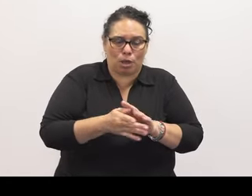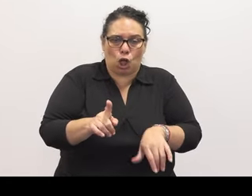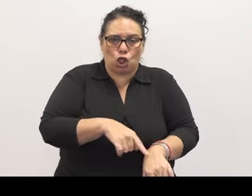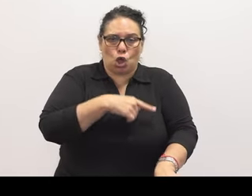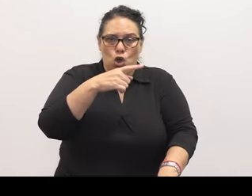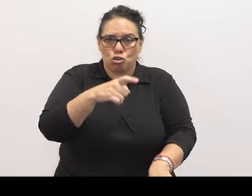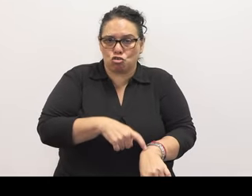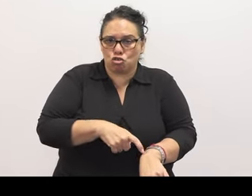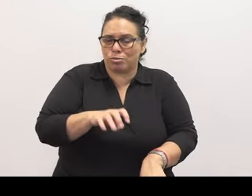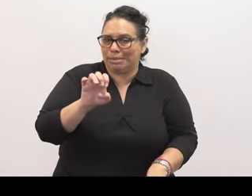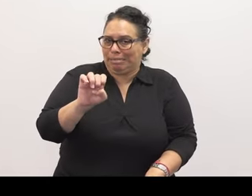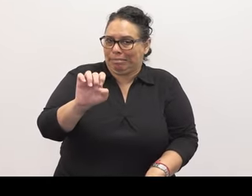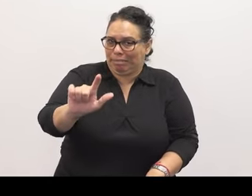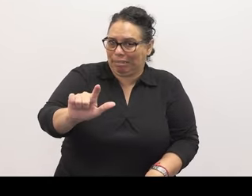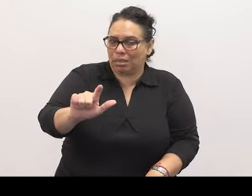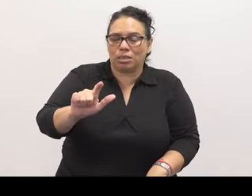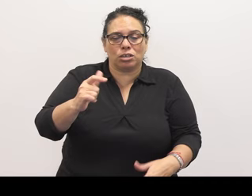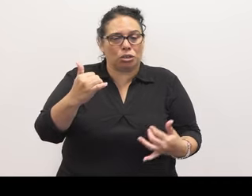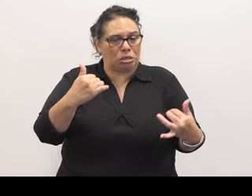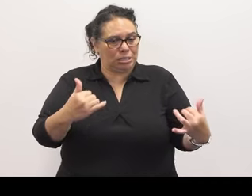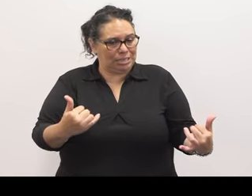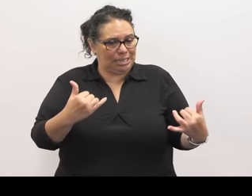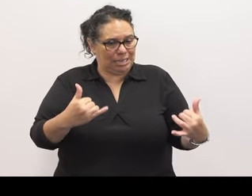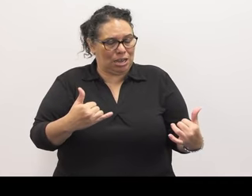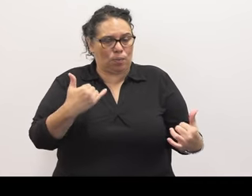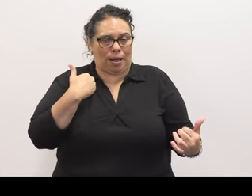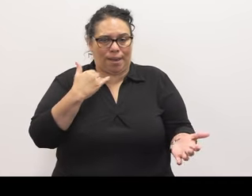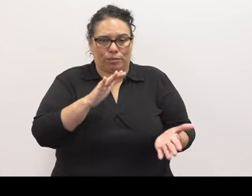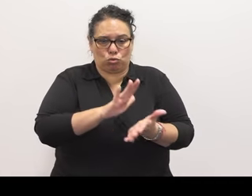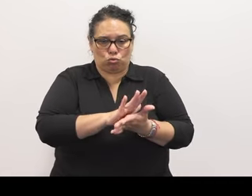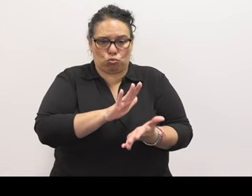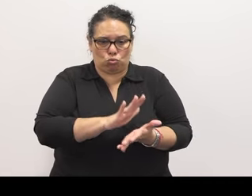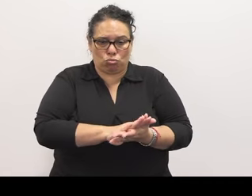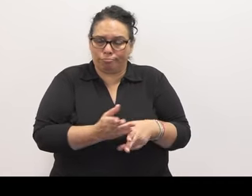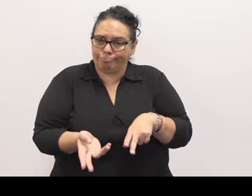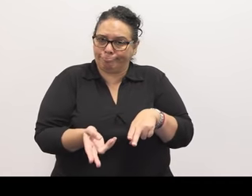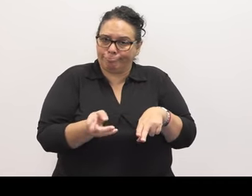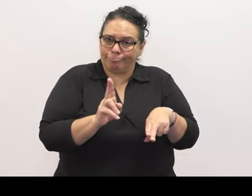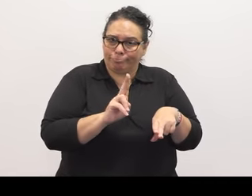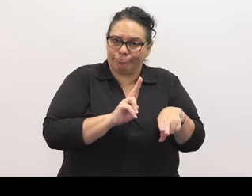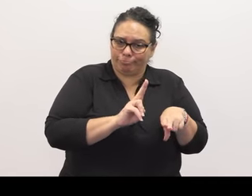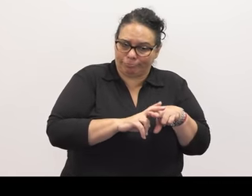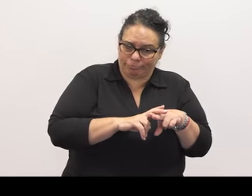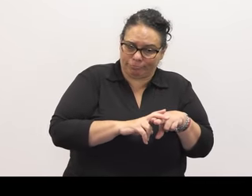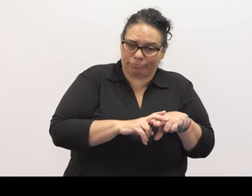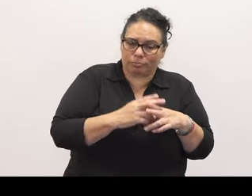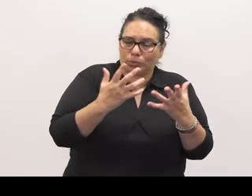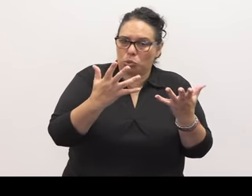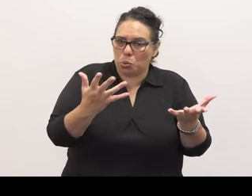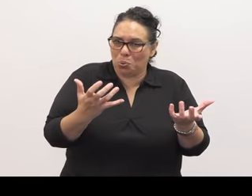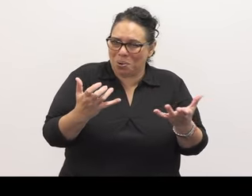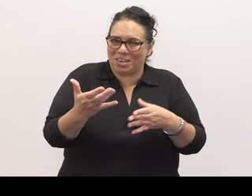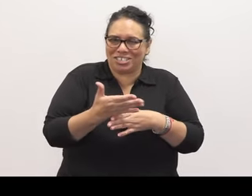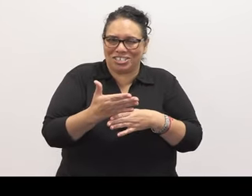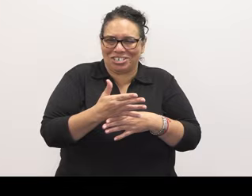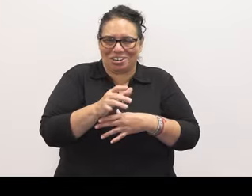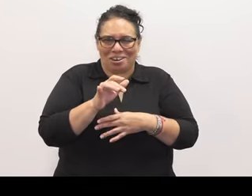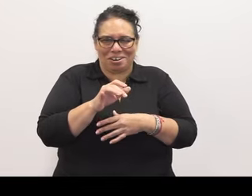So we have today a school that made some gains and we want to share that they had some positive outliers